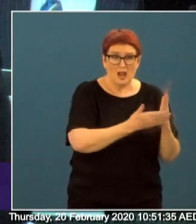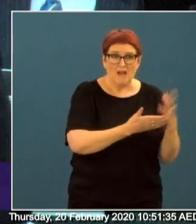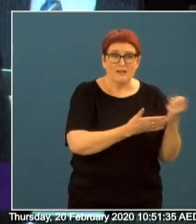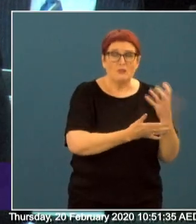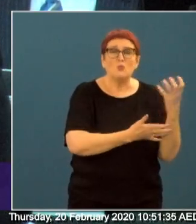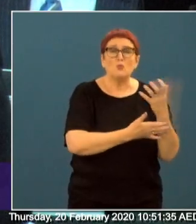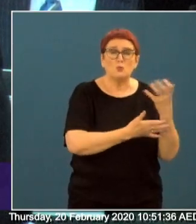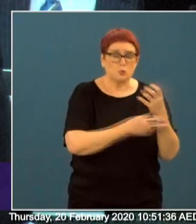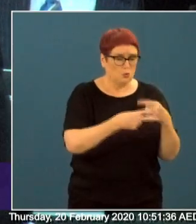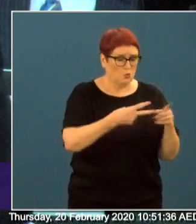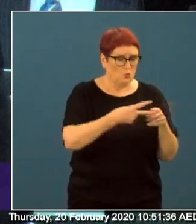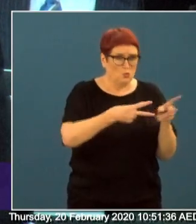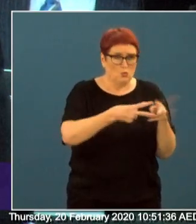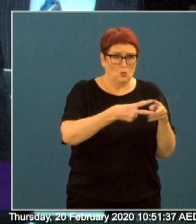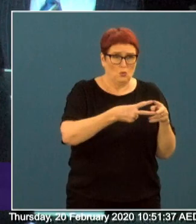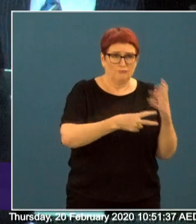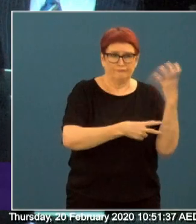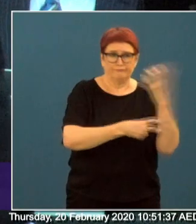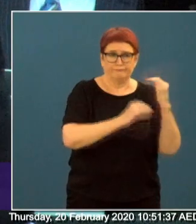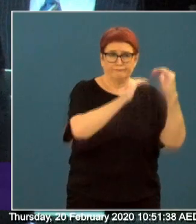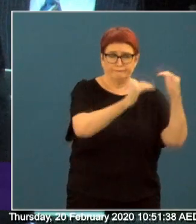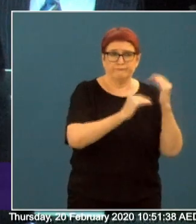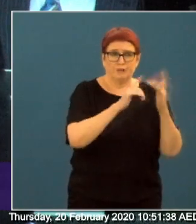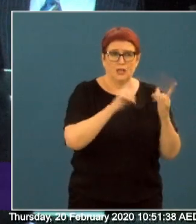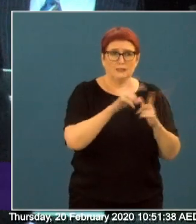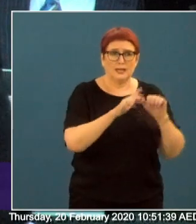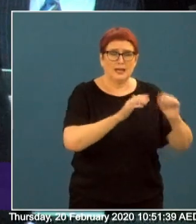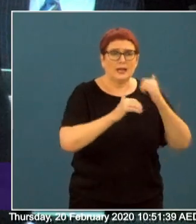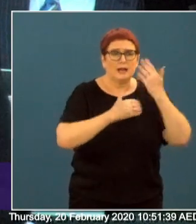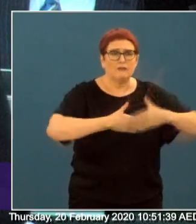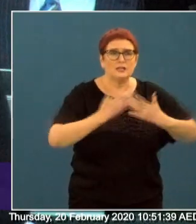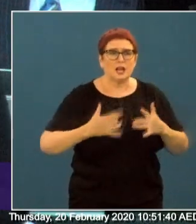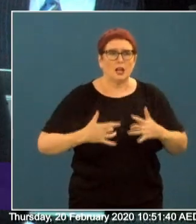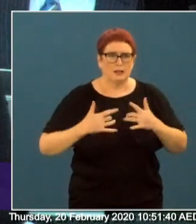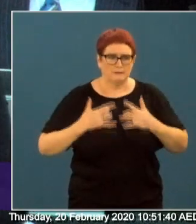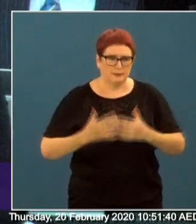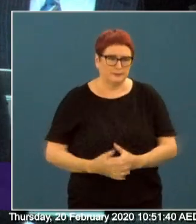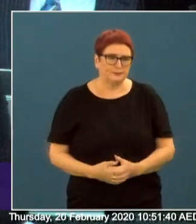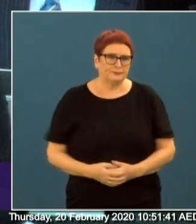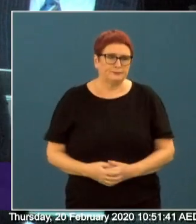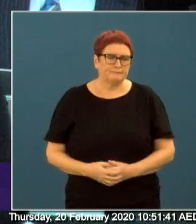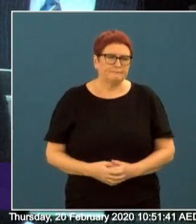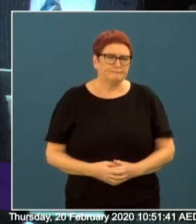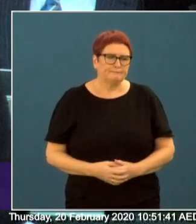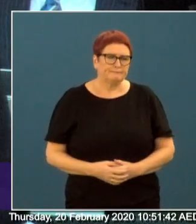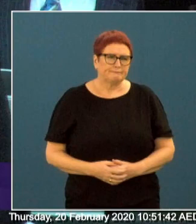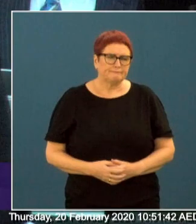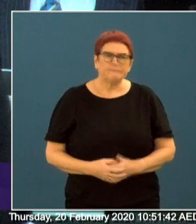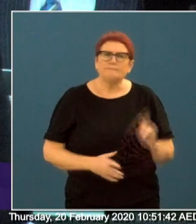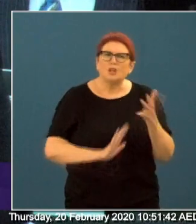or severe impairments in core activities of daily living. Can I ask you, at a practical level, what does that mean?